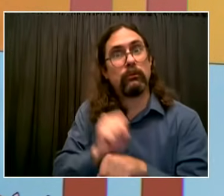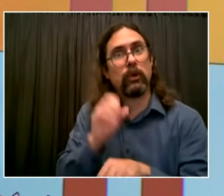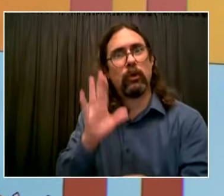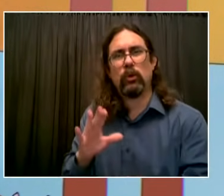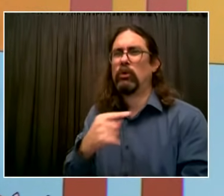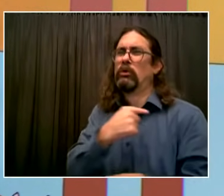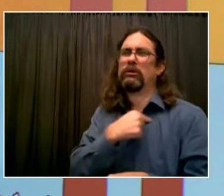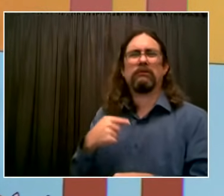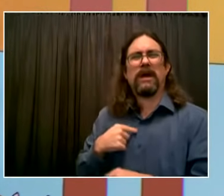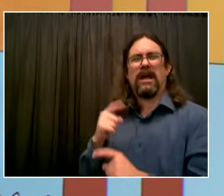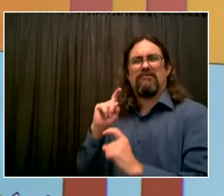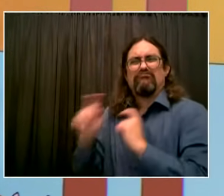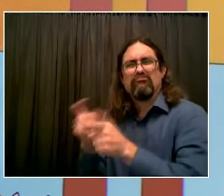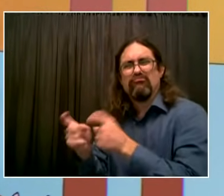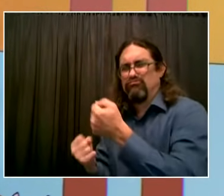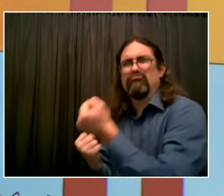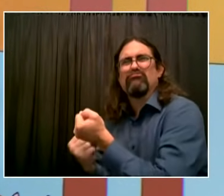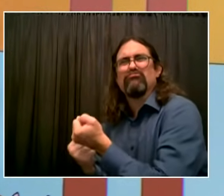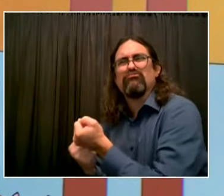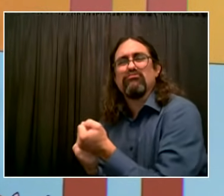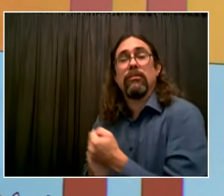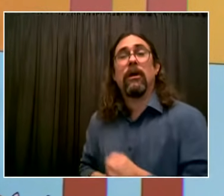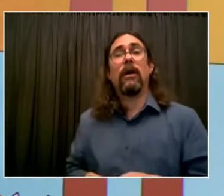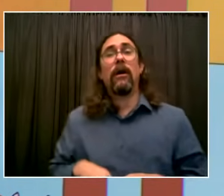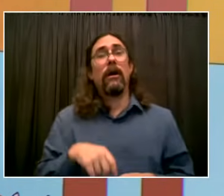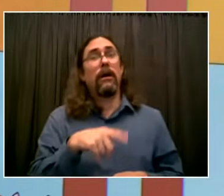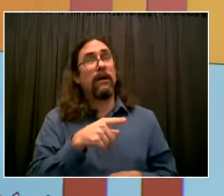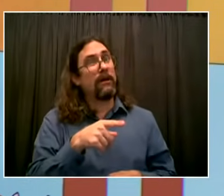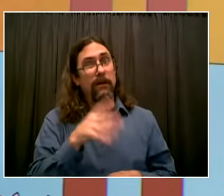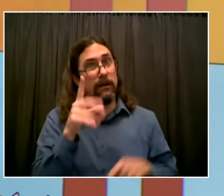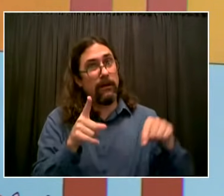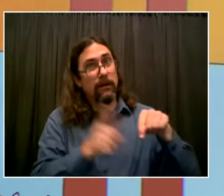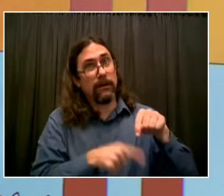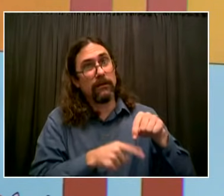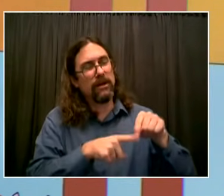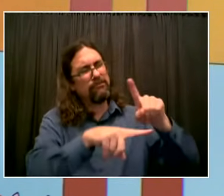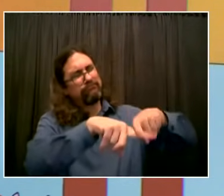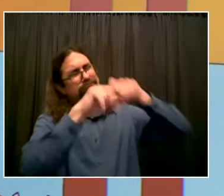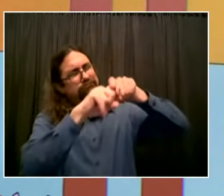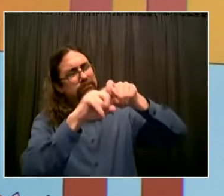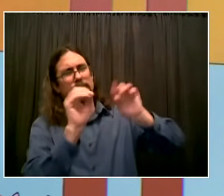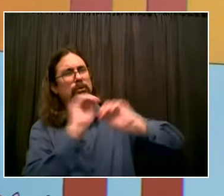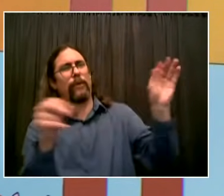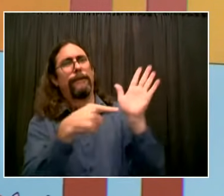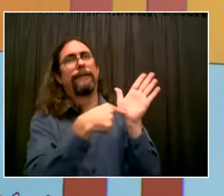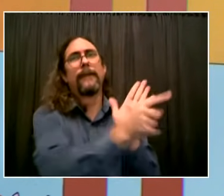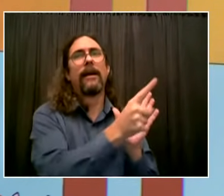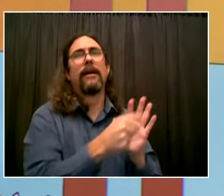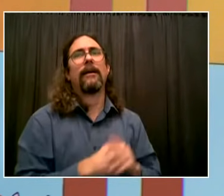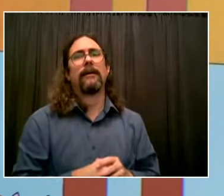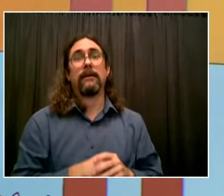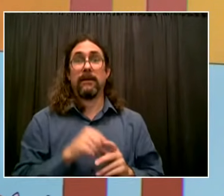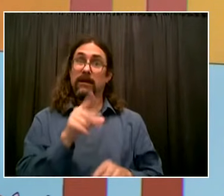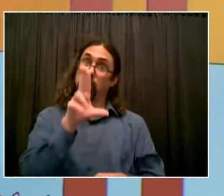TOHUG ON THOSE WHO WENT AWOL. WE'RE SUSPENDING THEM, THE MESAGSE IS CLEAR. WE'RE NOT PAYNGI PEOPLE WHO DON'T WORK.